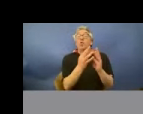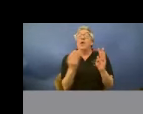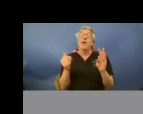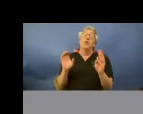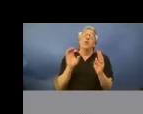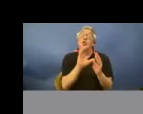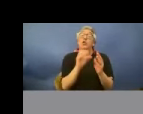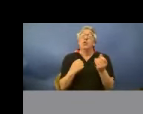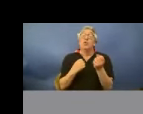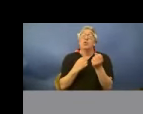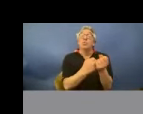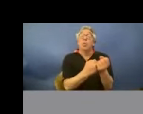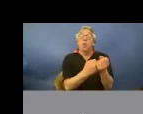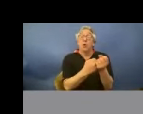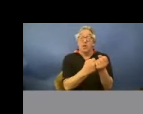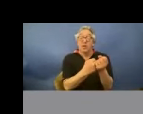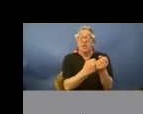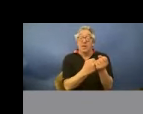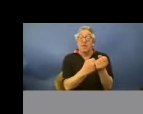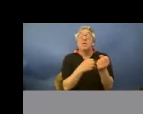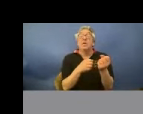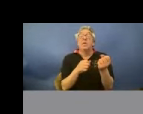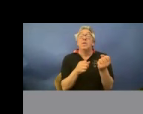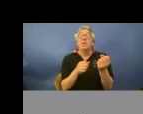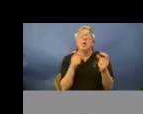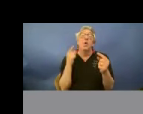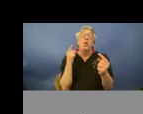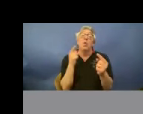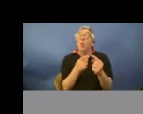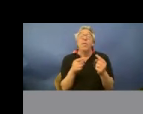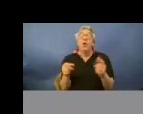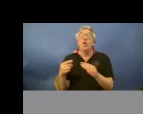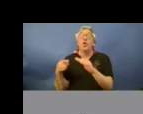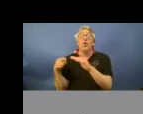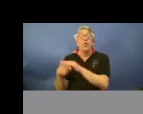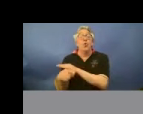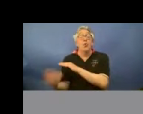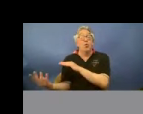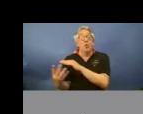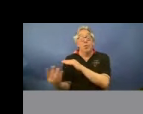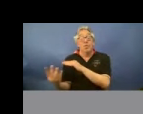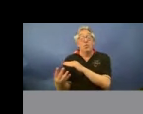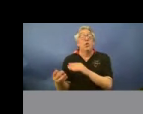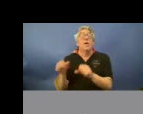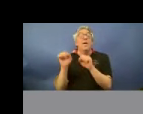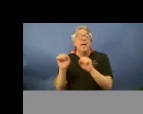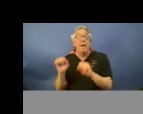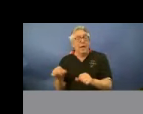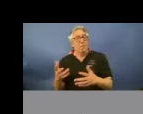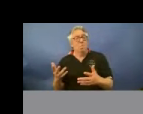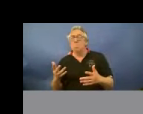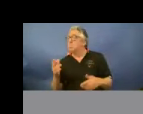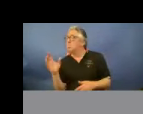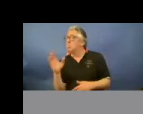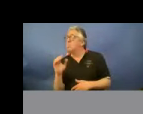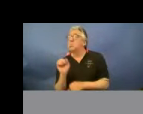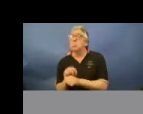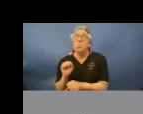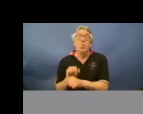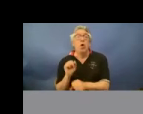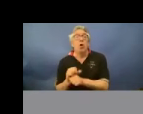free to raise it, whether in Chat, or raise your hand, and after that we can have a conversation.